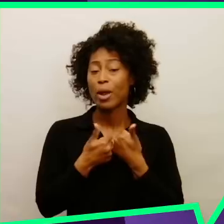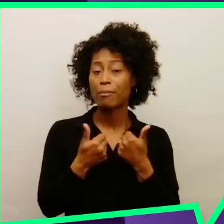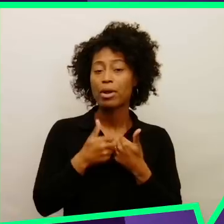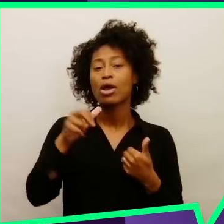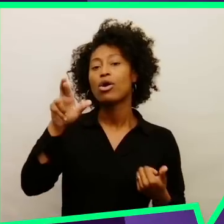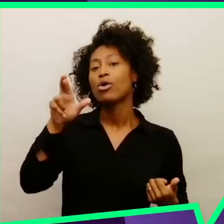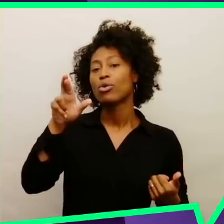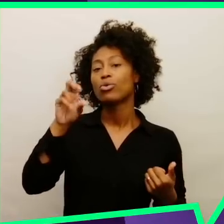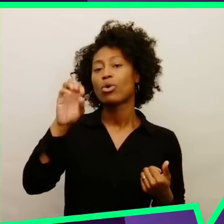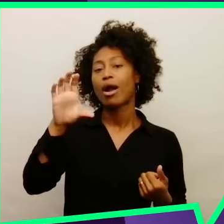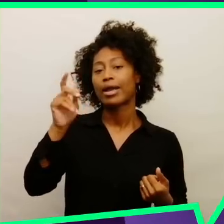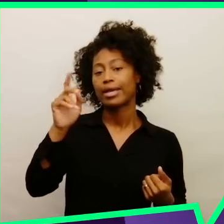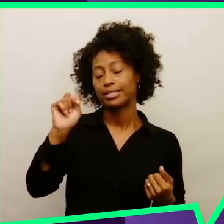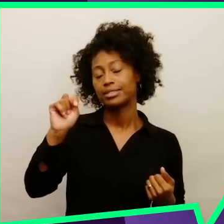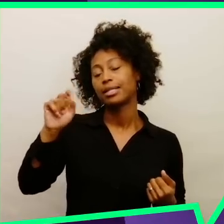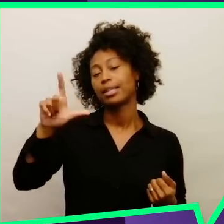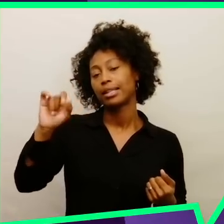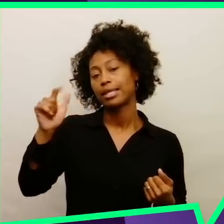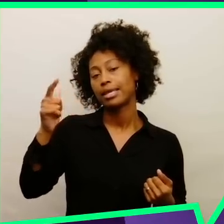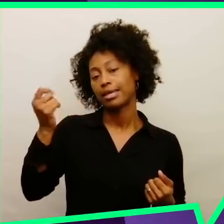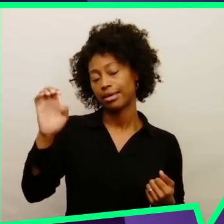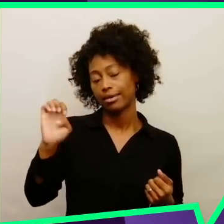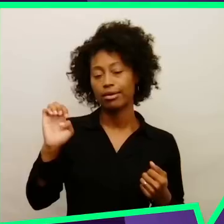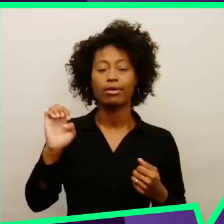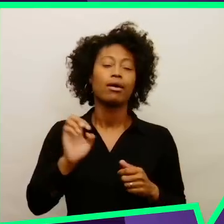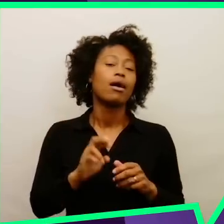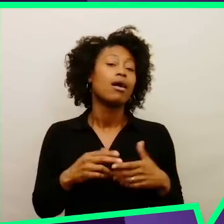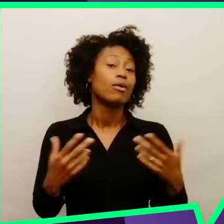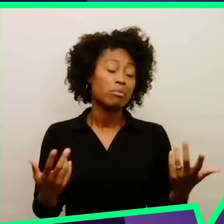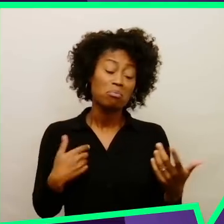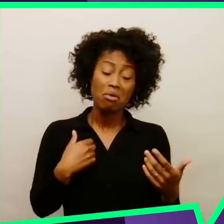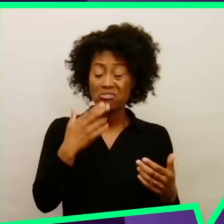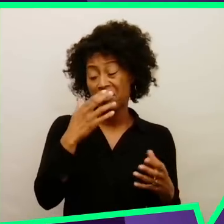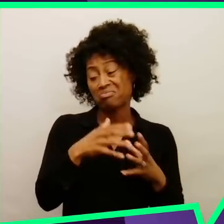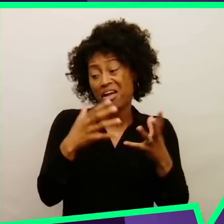of course, and just having fun. You are definitely having fun.